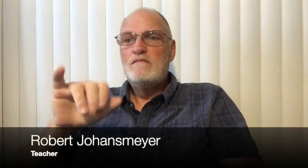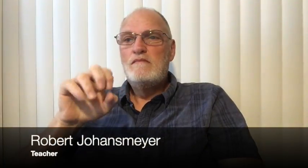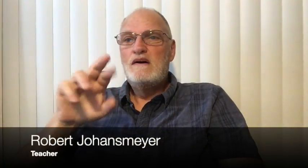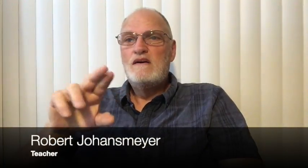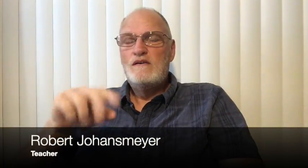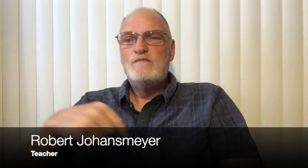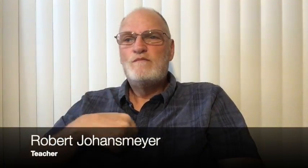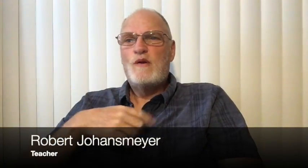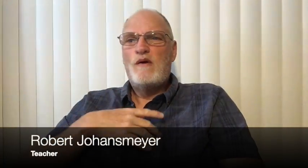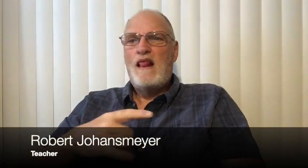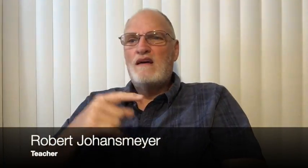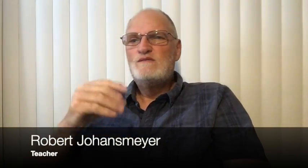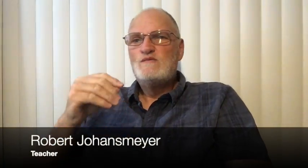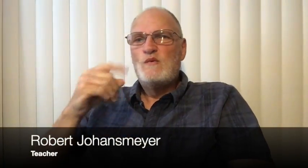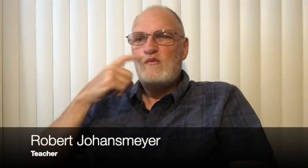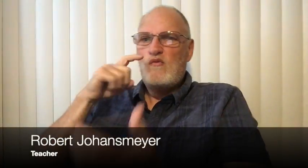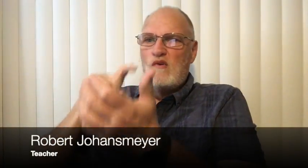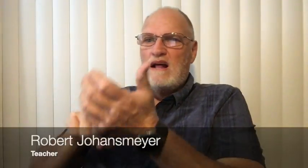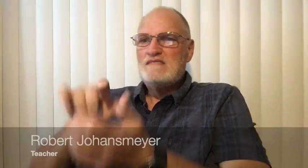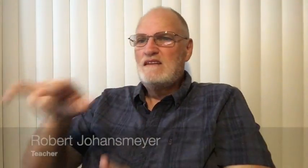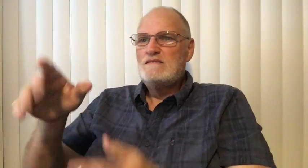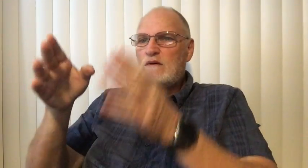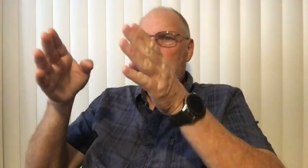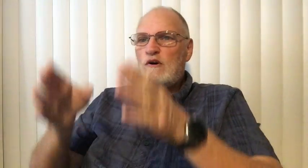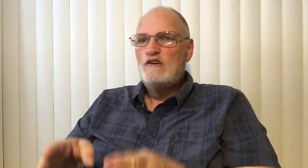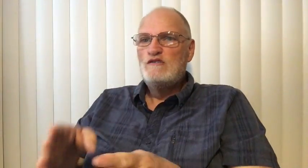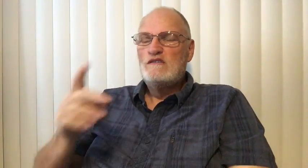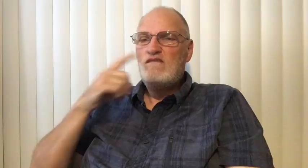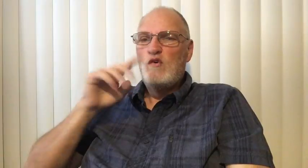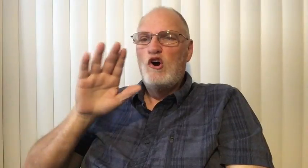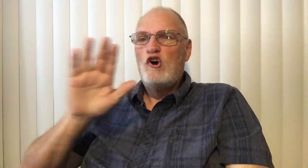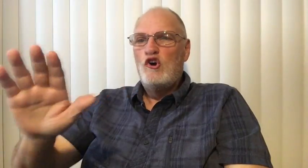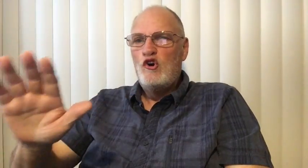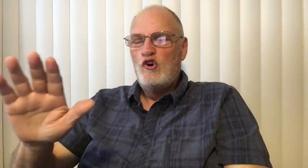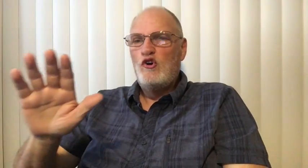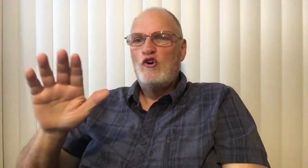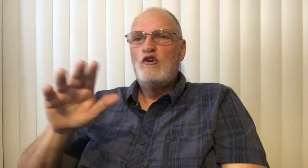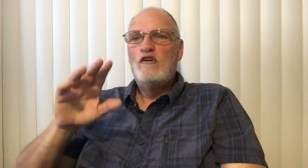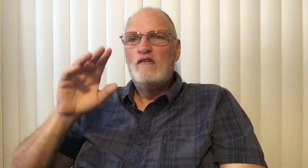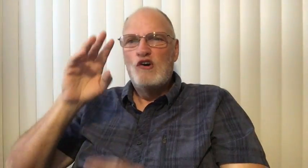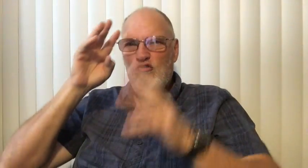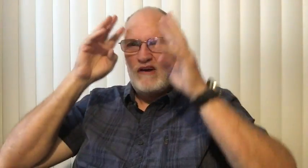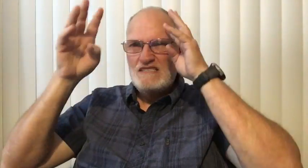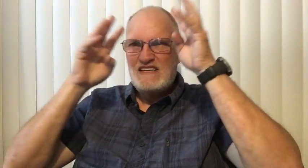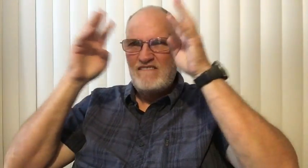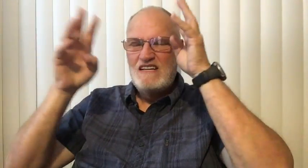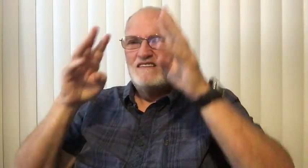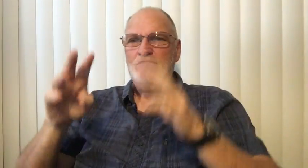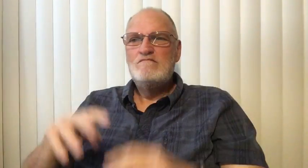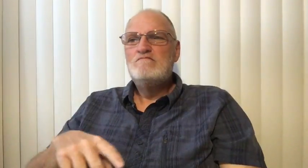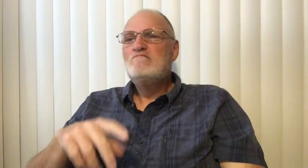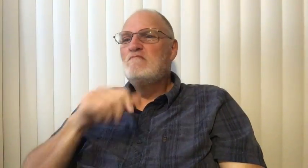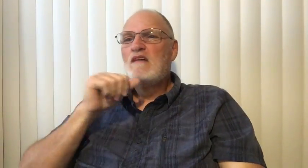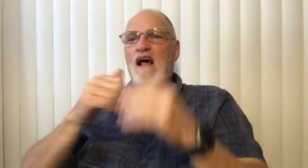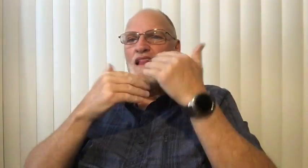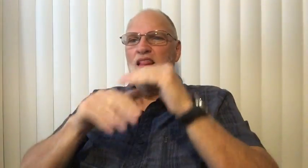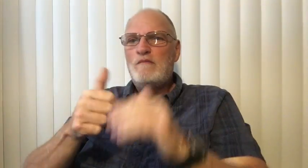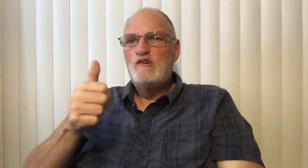And I would like to recognize this individual for her creativity. She does not limit